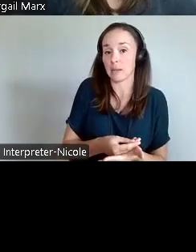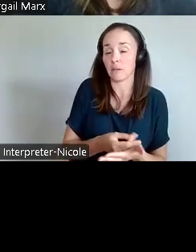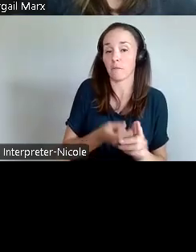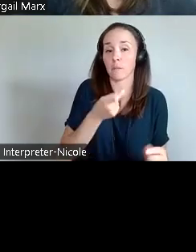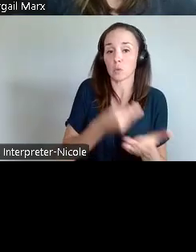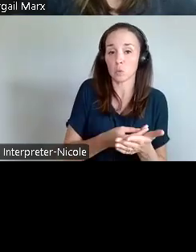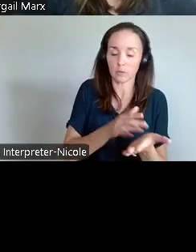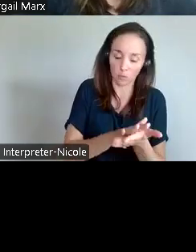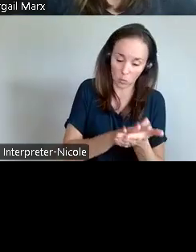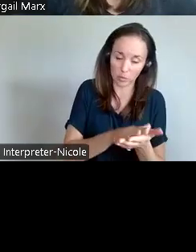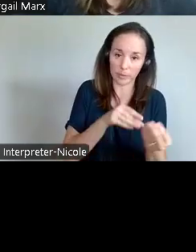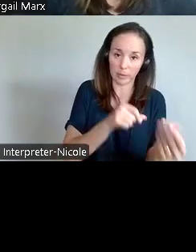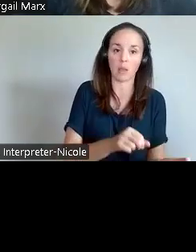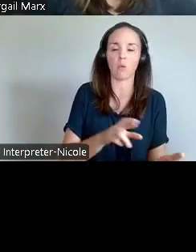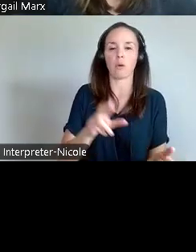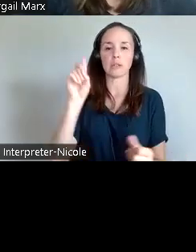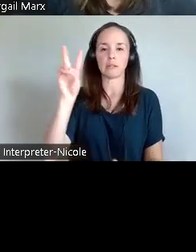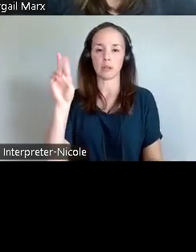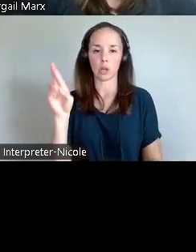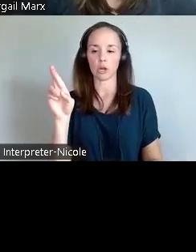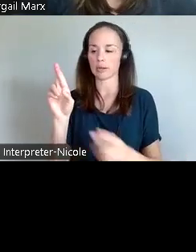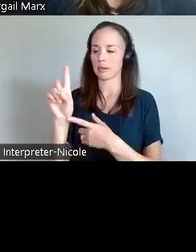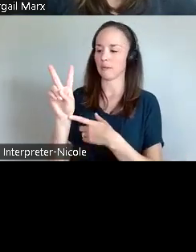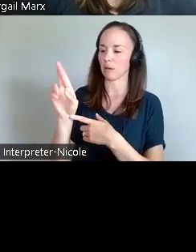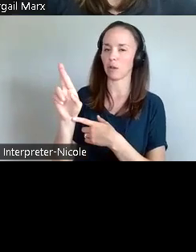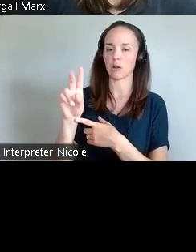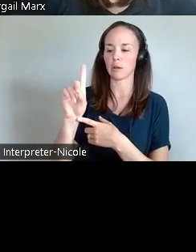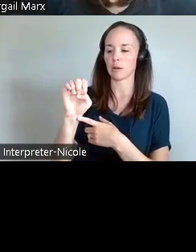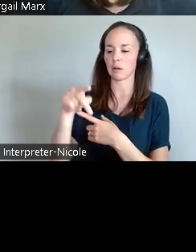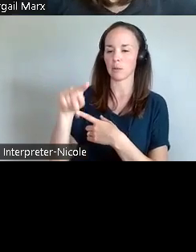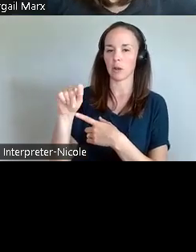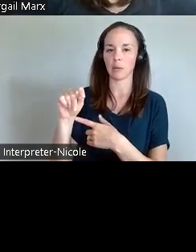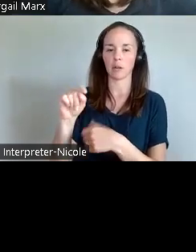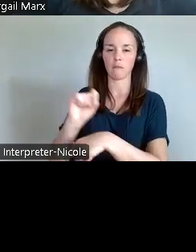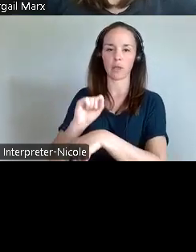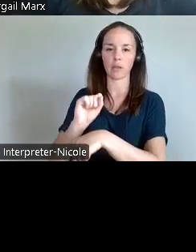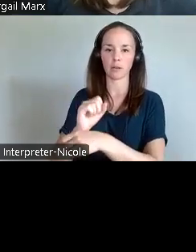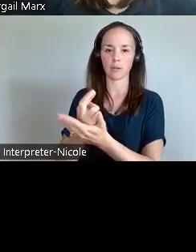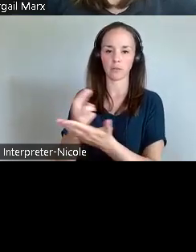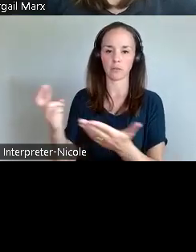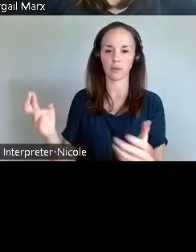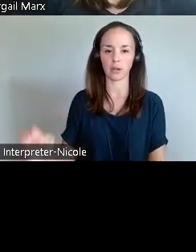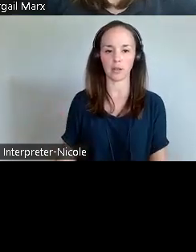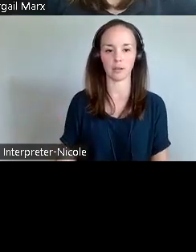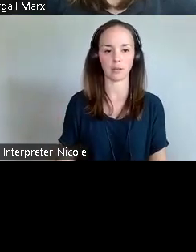So starting with DVR, the Department of voc rehab, the school transition typically starts at age 14,